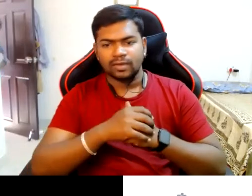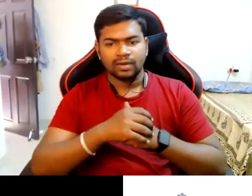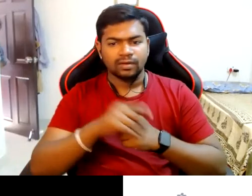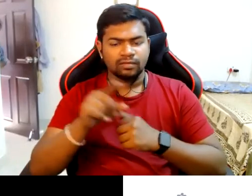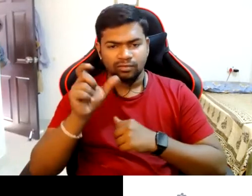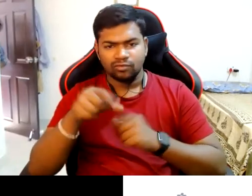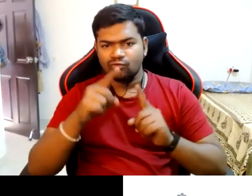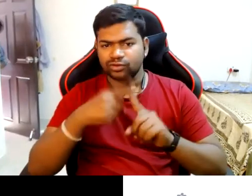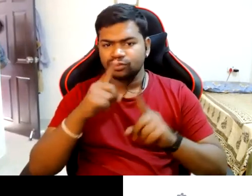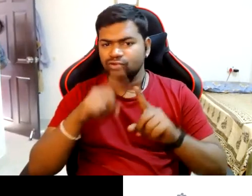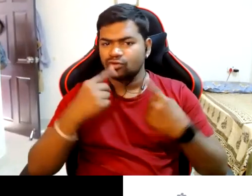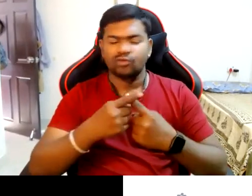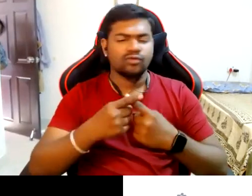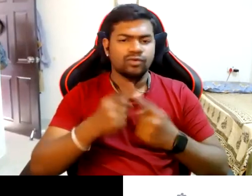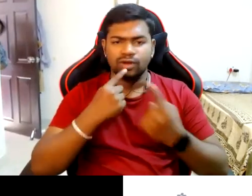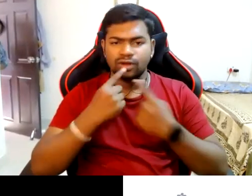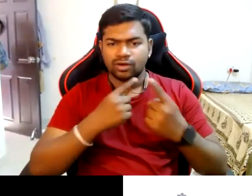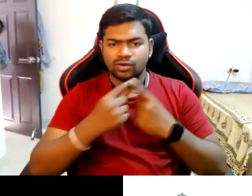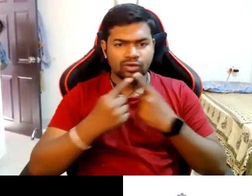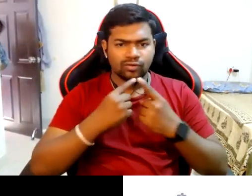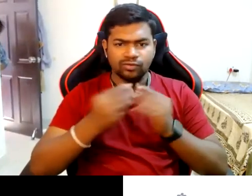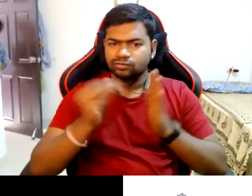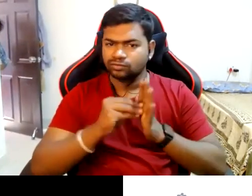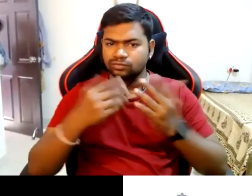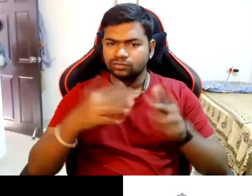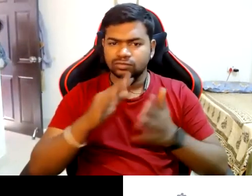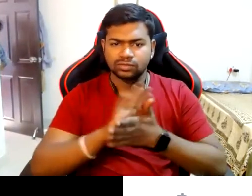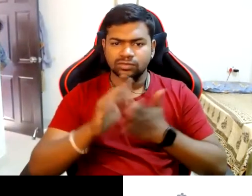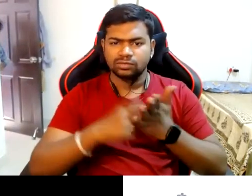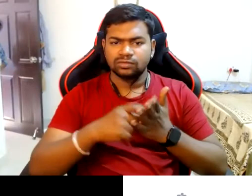first round of interview scheduled. and HR would call him and said that Sandeep go to the first floor.